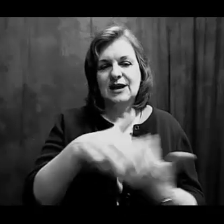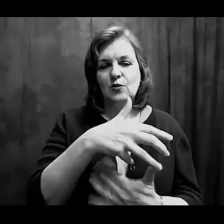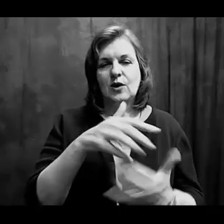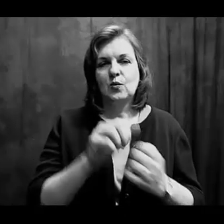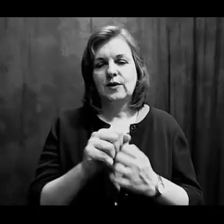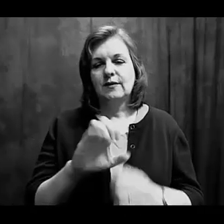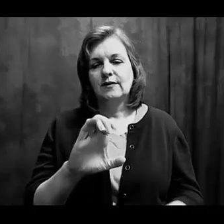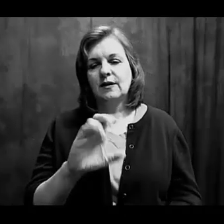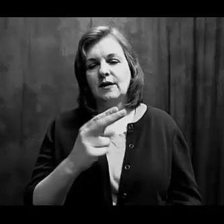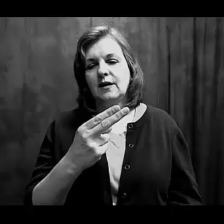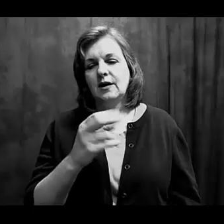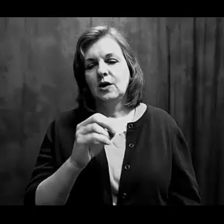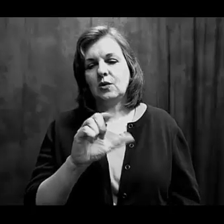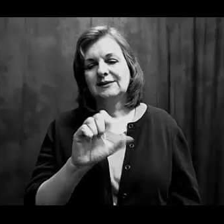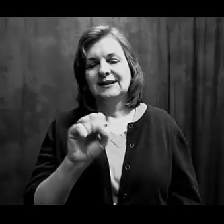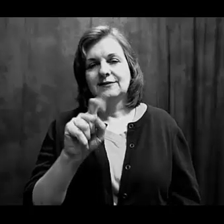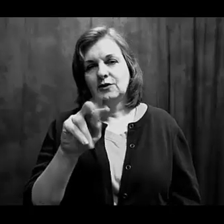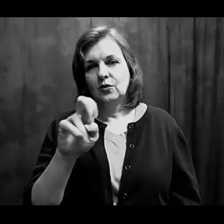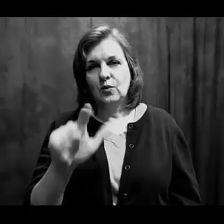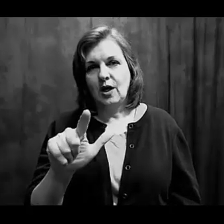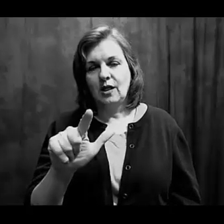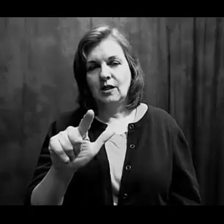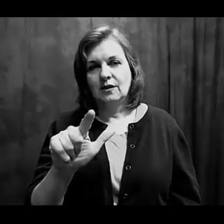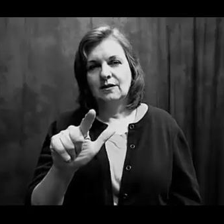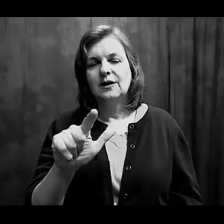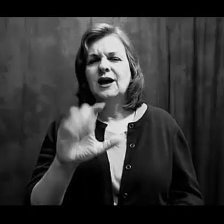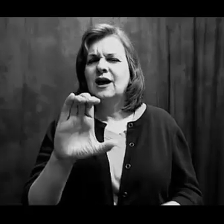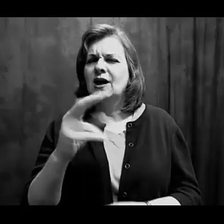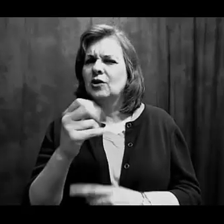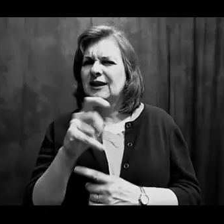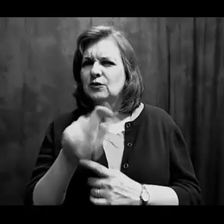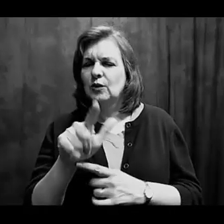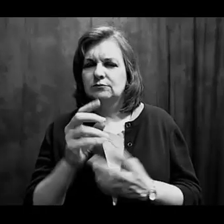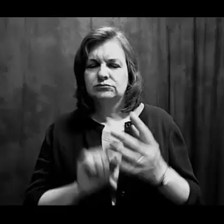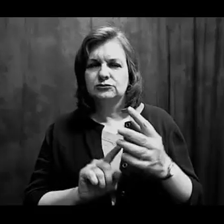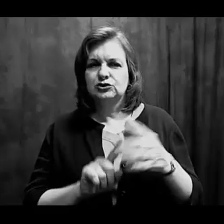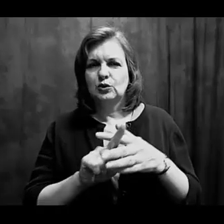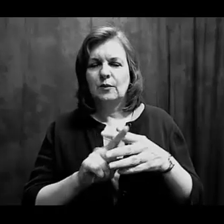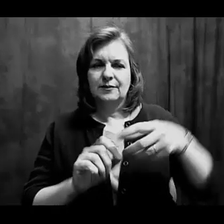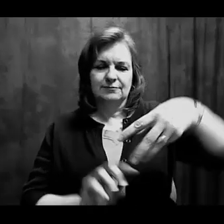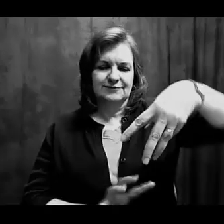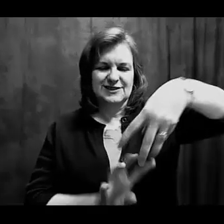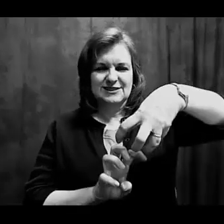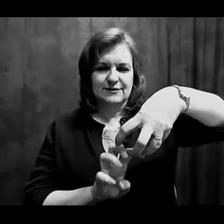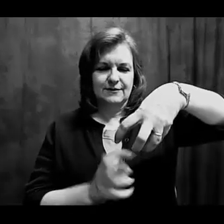will actually fill in at some of those spaces that are left open